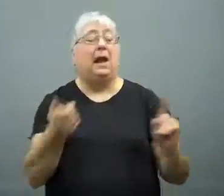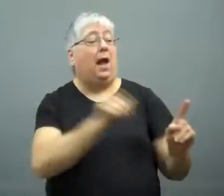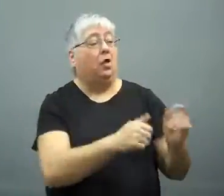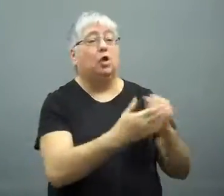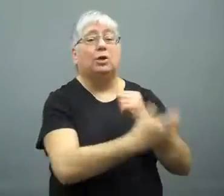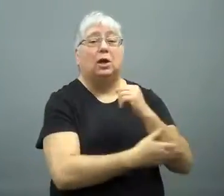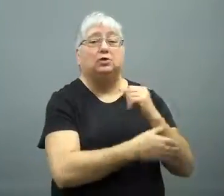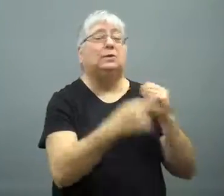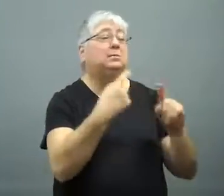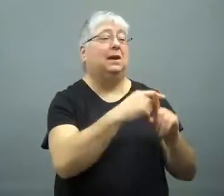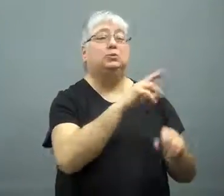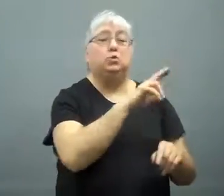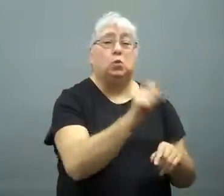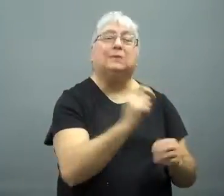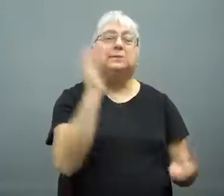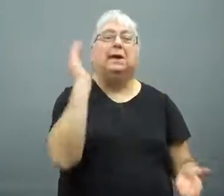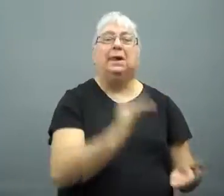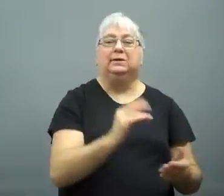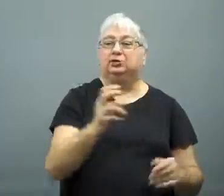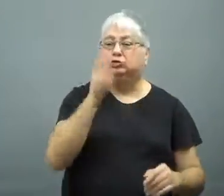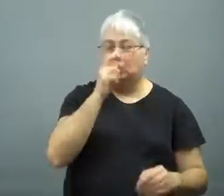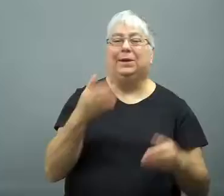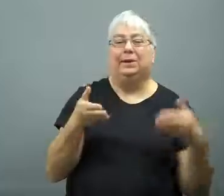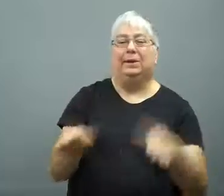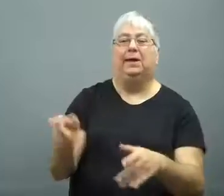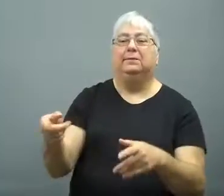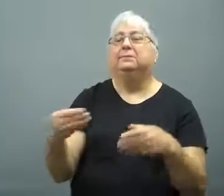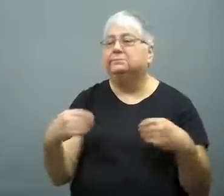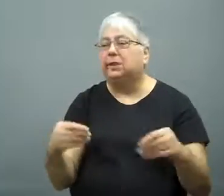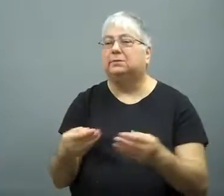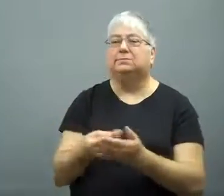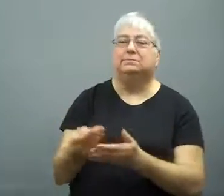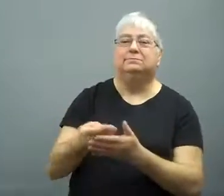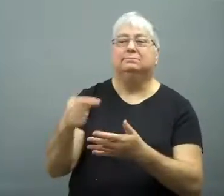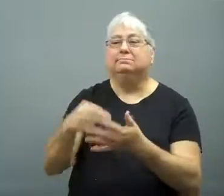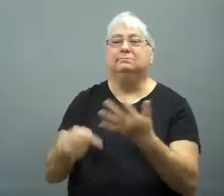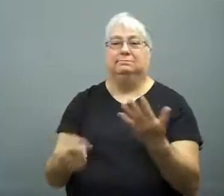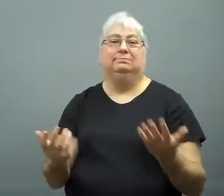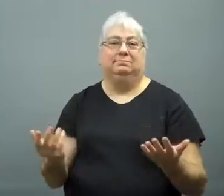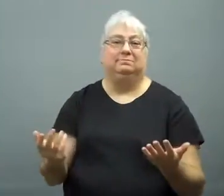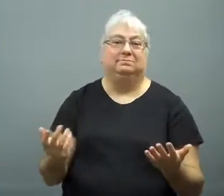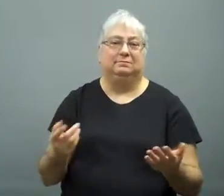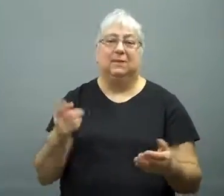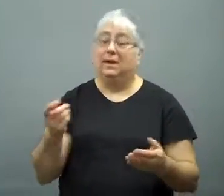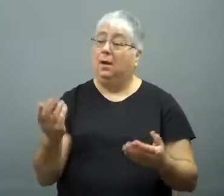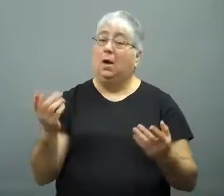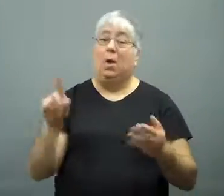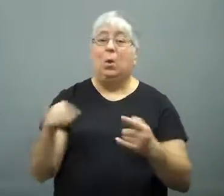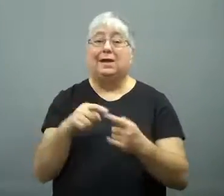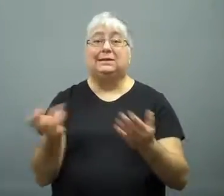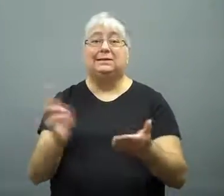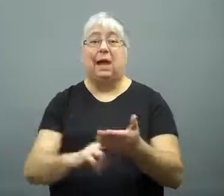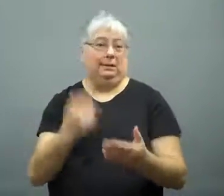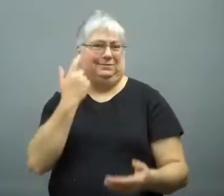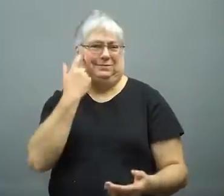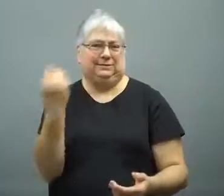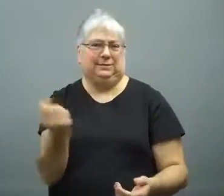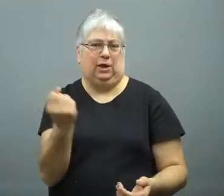In return, the other countries would lift some sanctions.